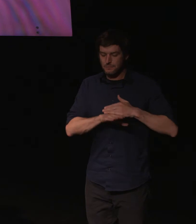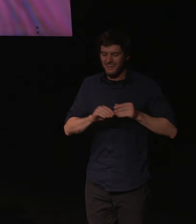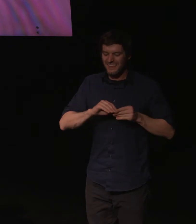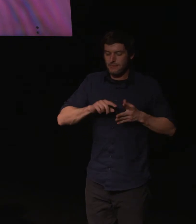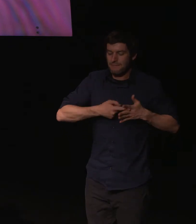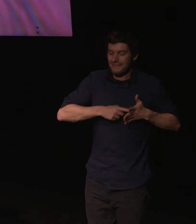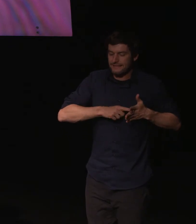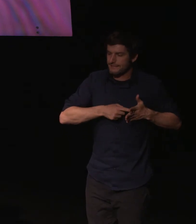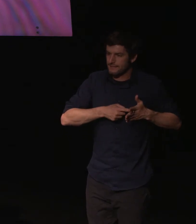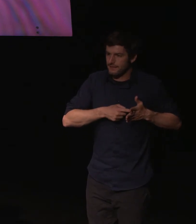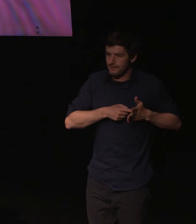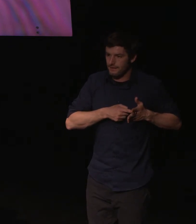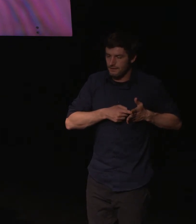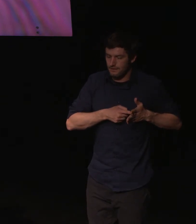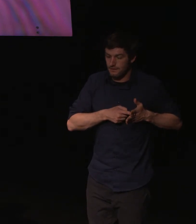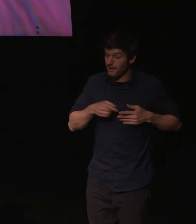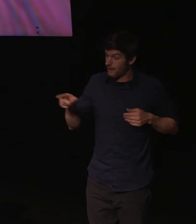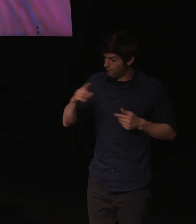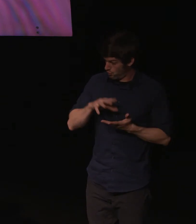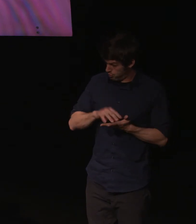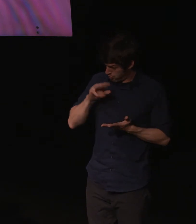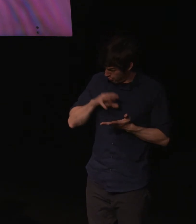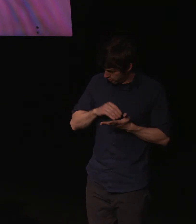it is so hard to unlearn that.